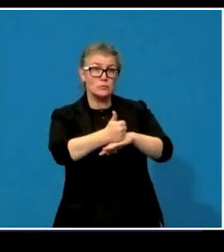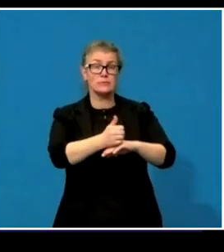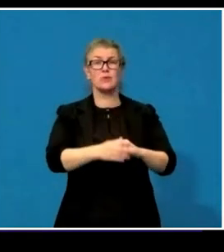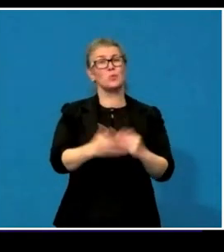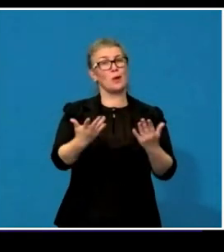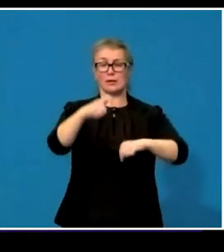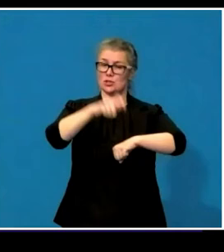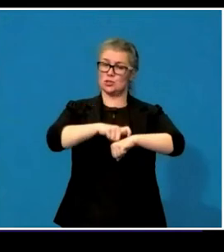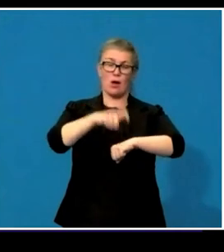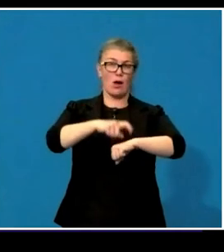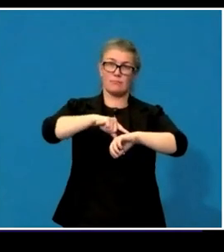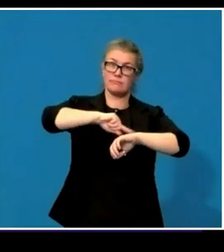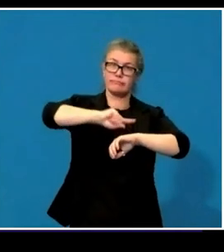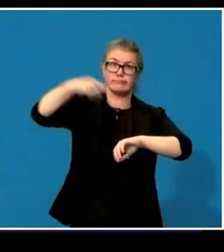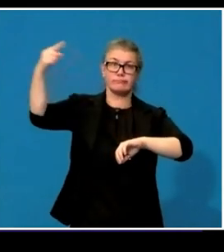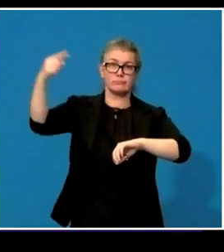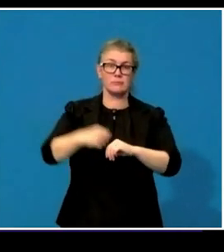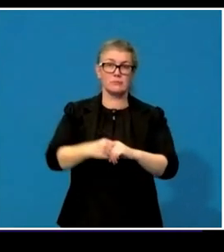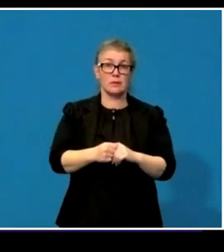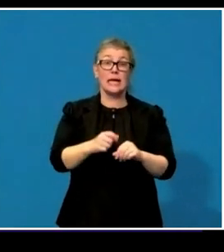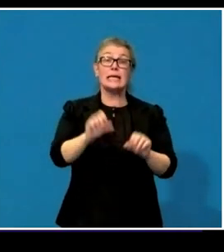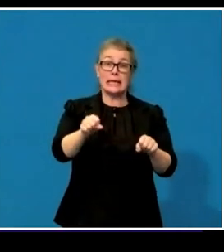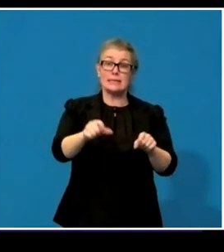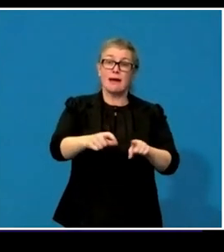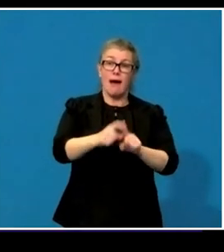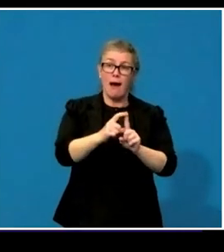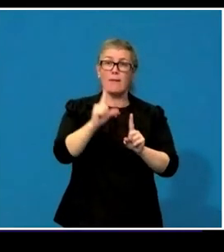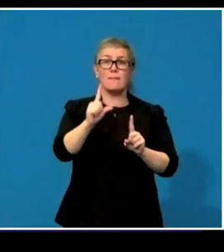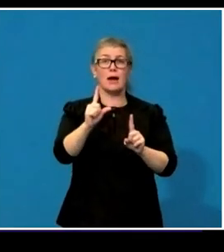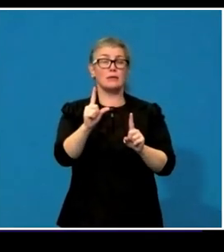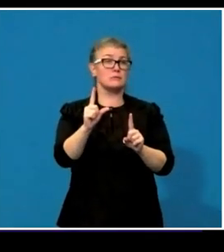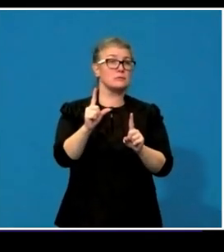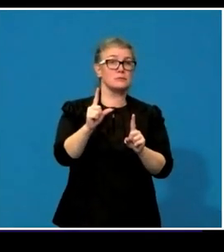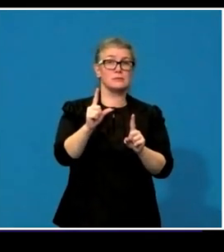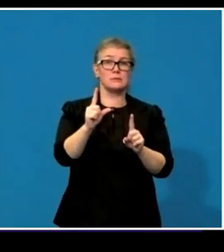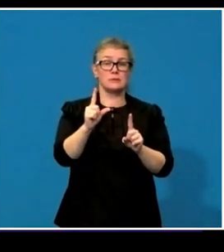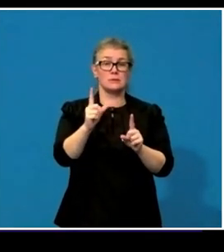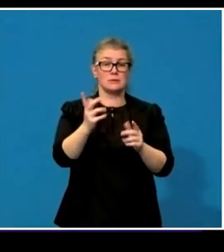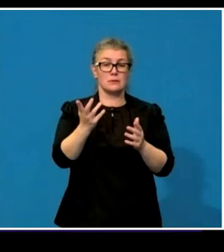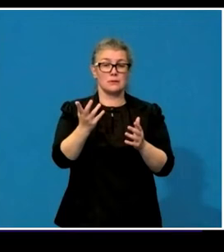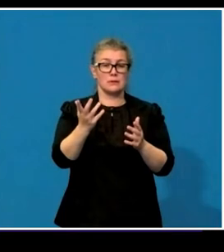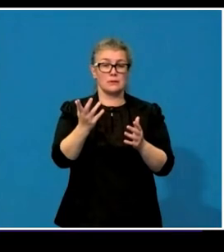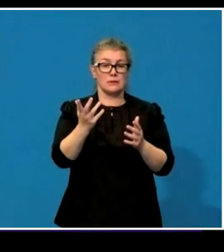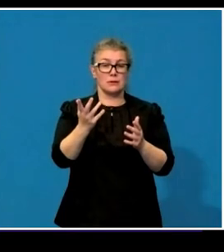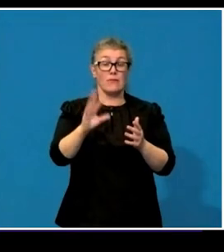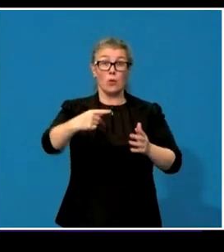It has been difficult, but not difficult for me. I'm resourced. I'm educated in the systems.